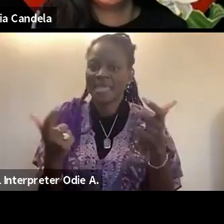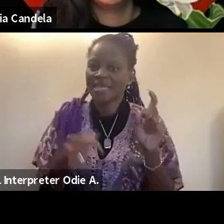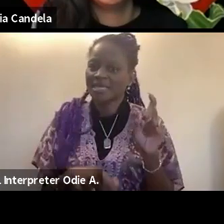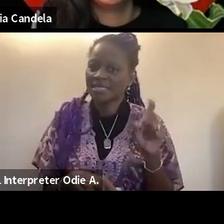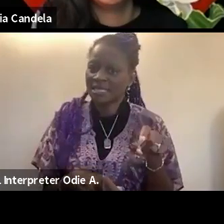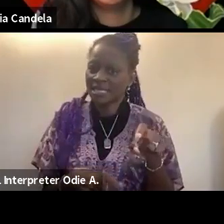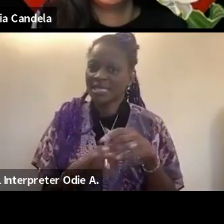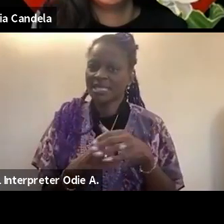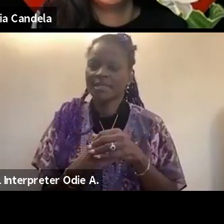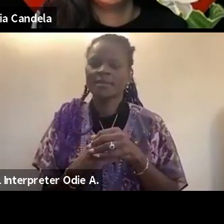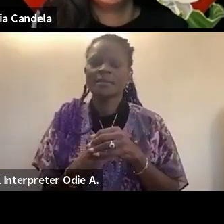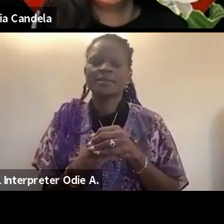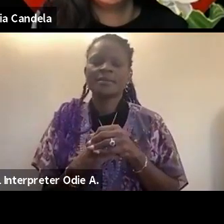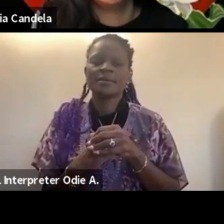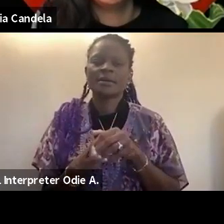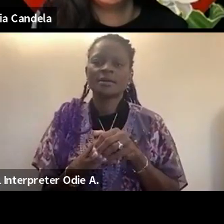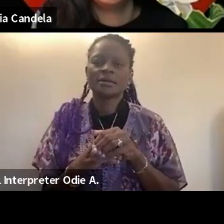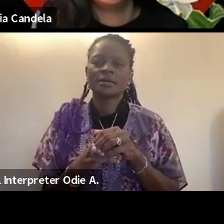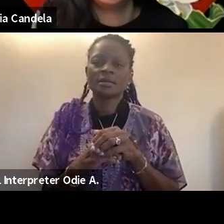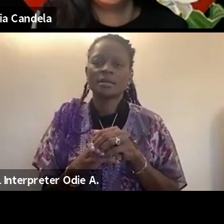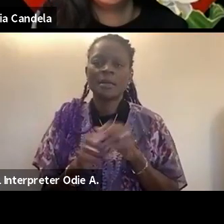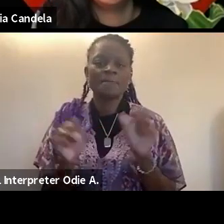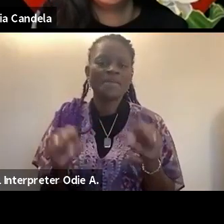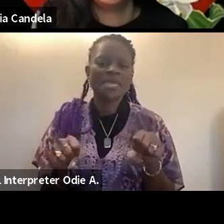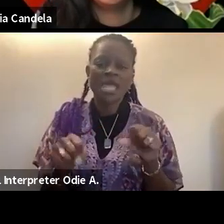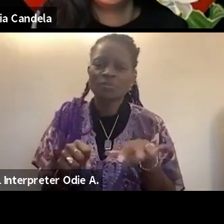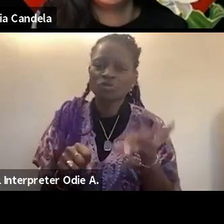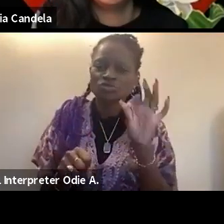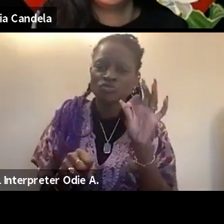find mechanisms or systems that we create as